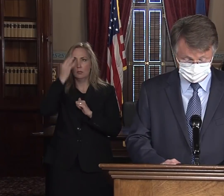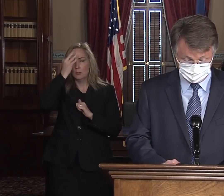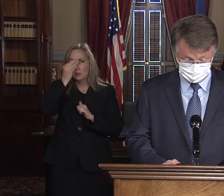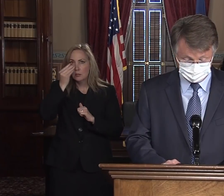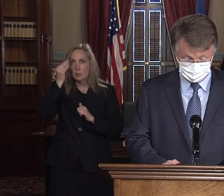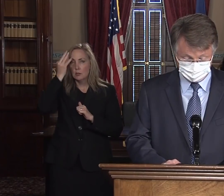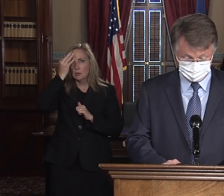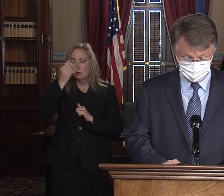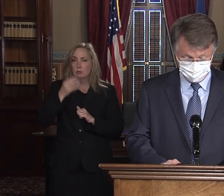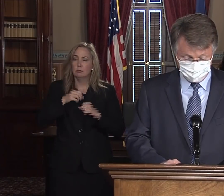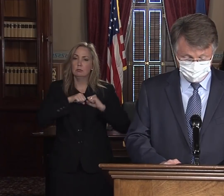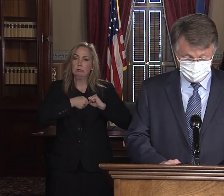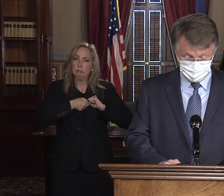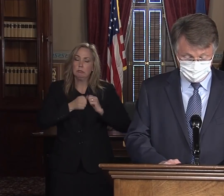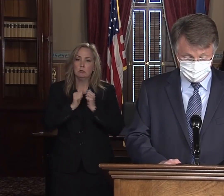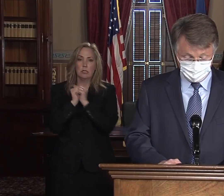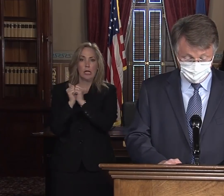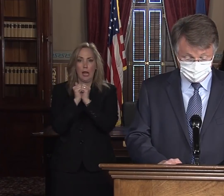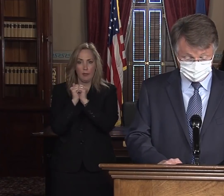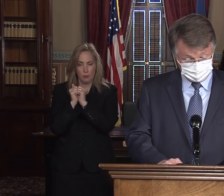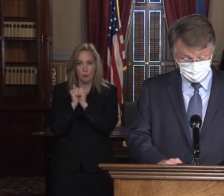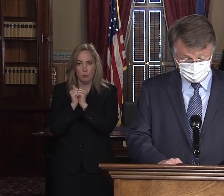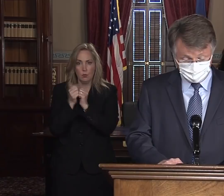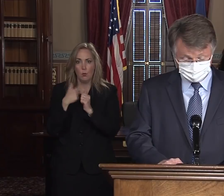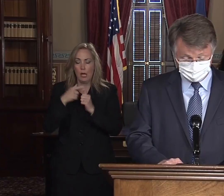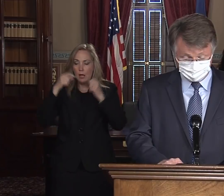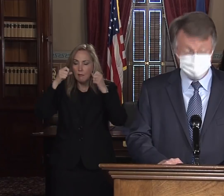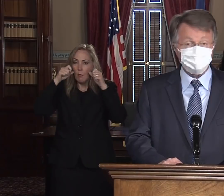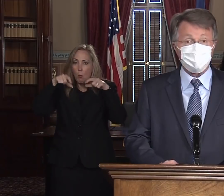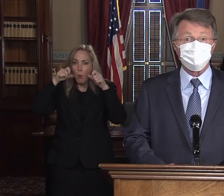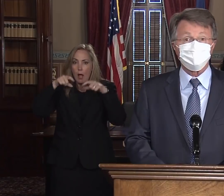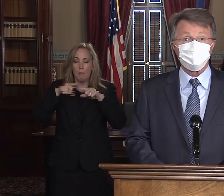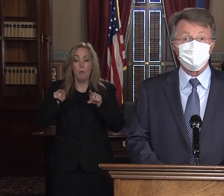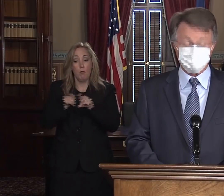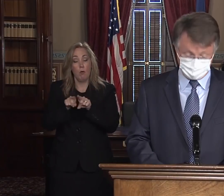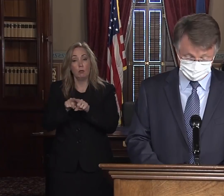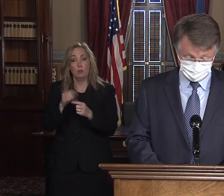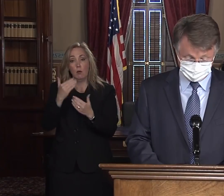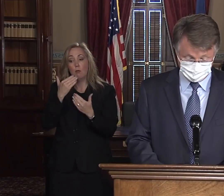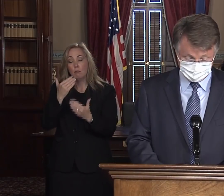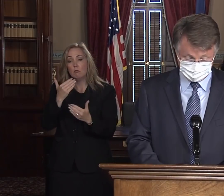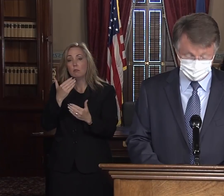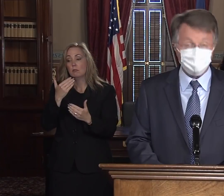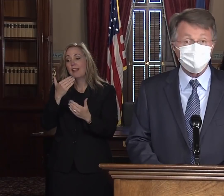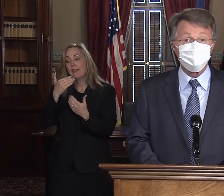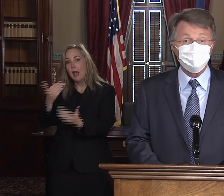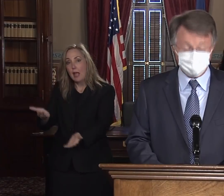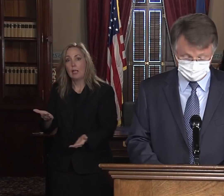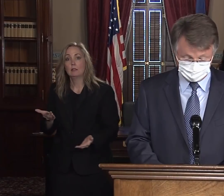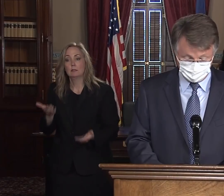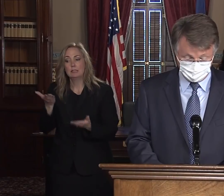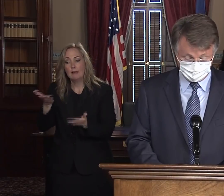DURING THE CORONAVIRUS WE HAVE LEARNED HOW TO LAMENT, WE HAVE LEARNED HOW TO GRIEF TOGETHER.